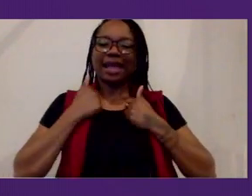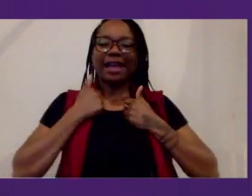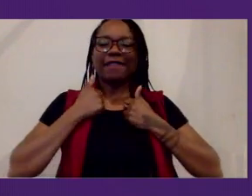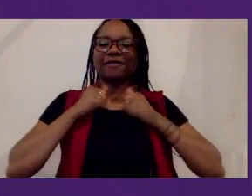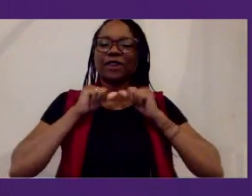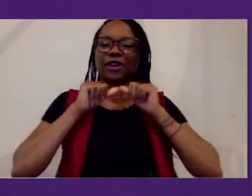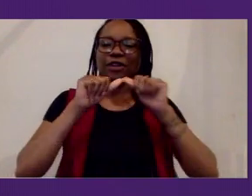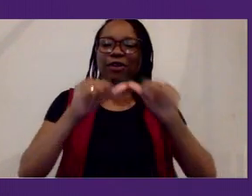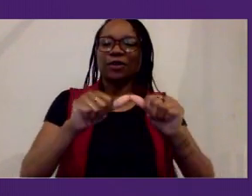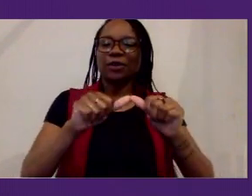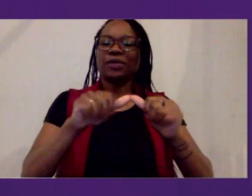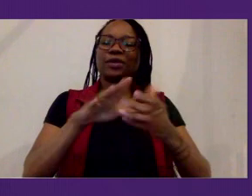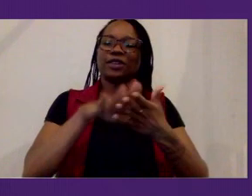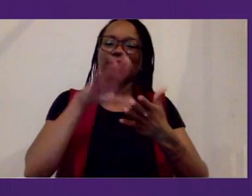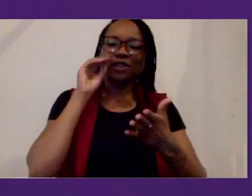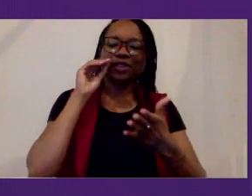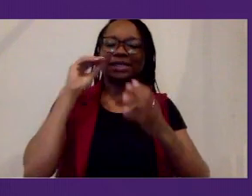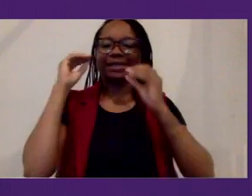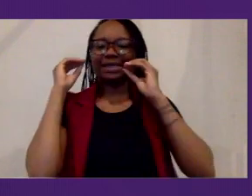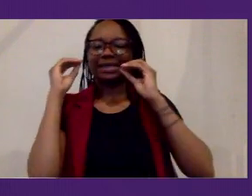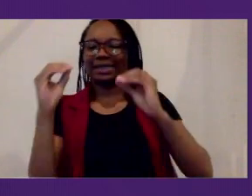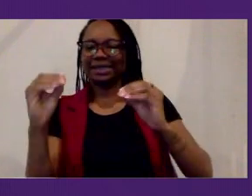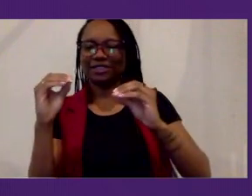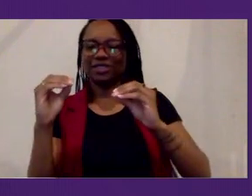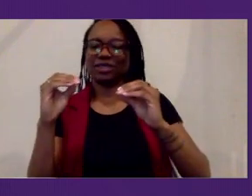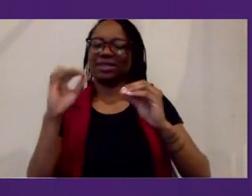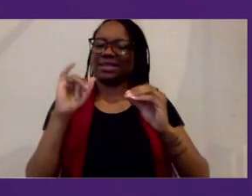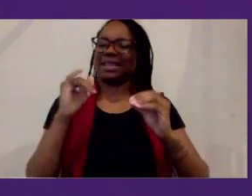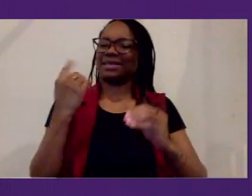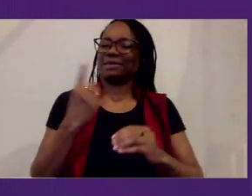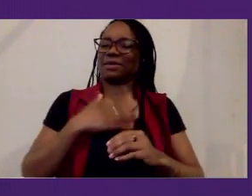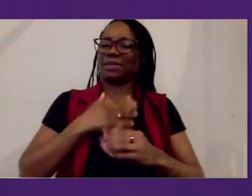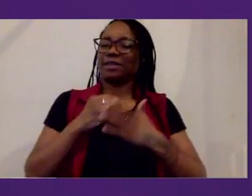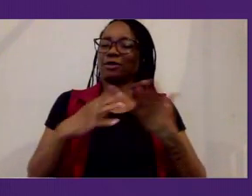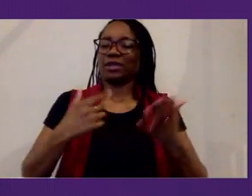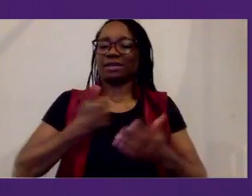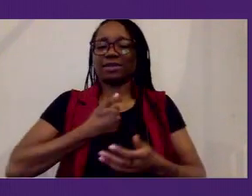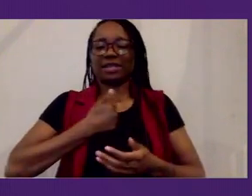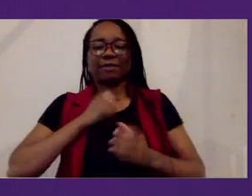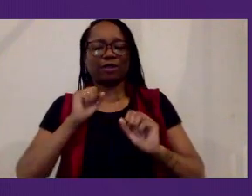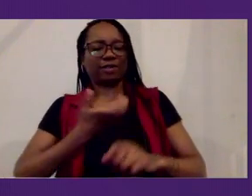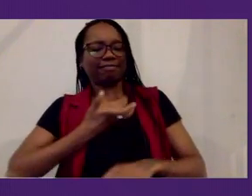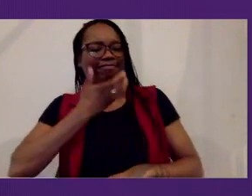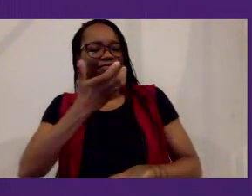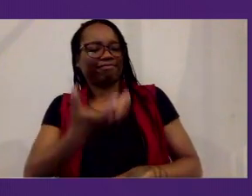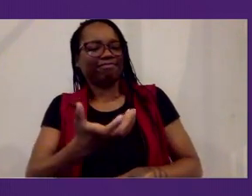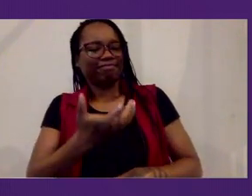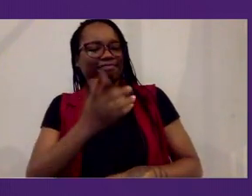If you would in the chat, would you do me a favor and shout out your favorite